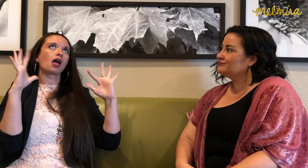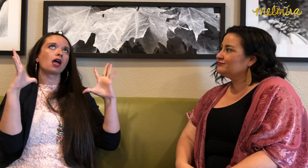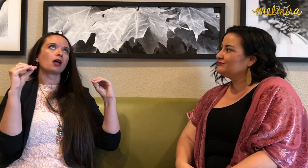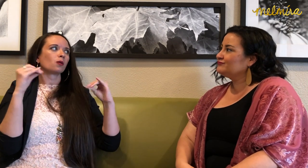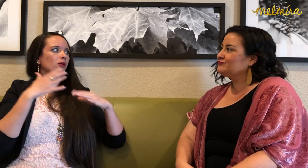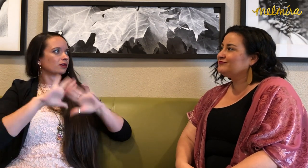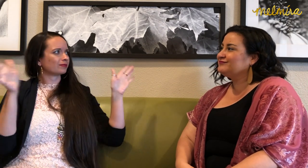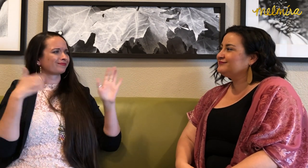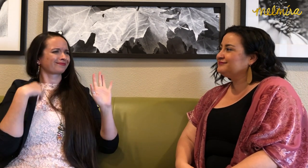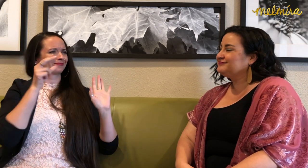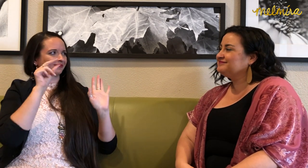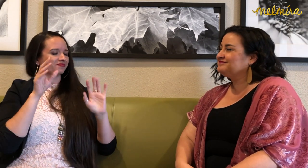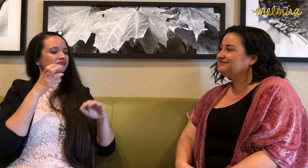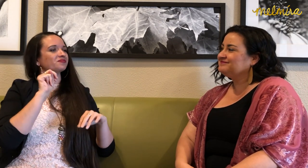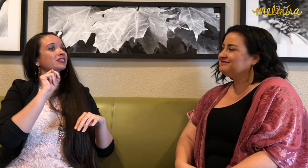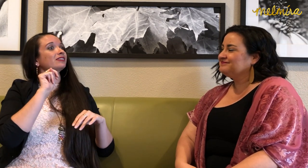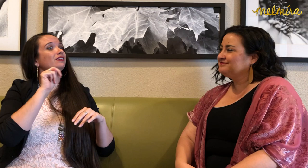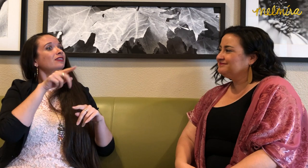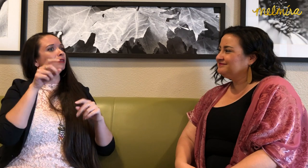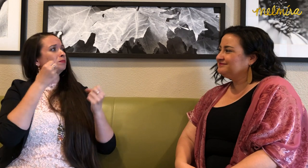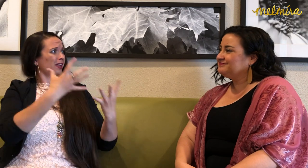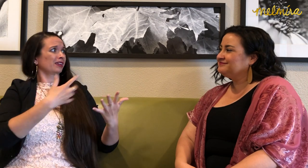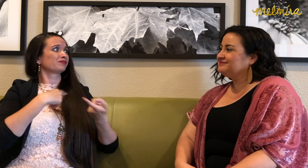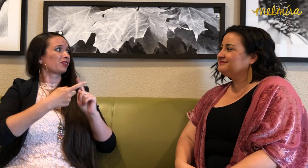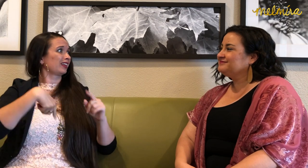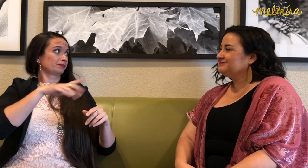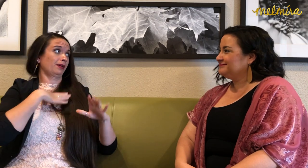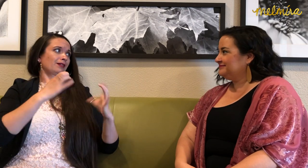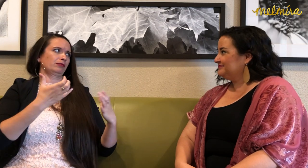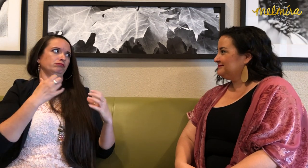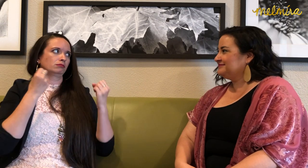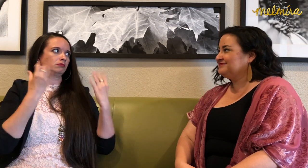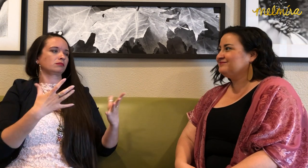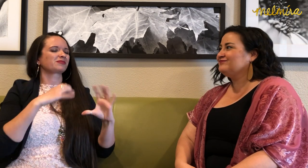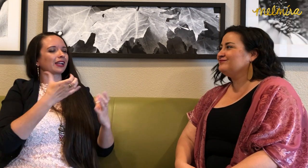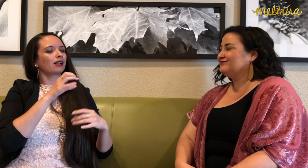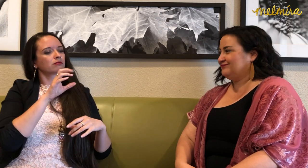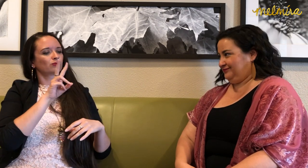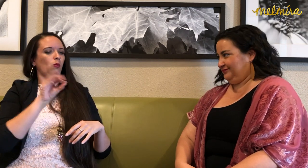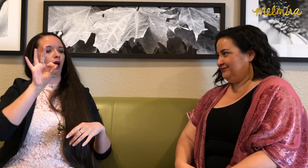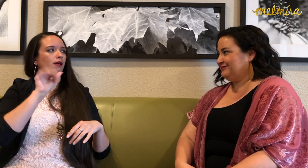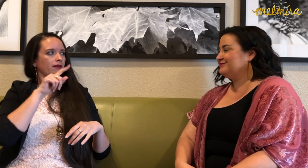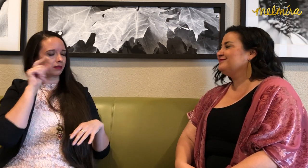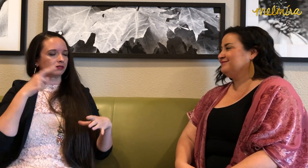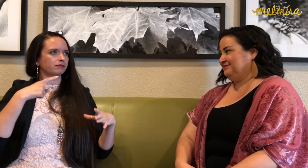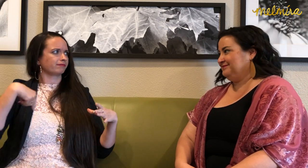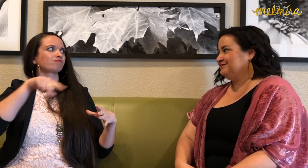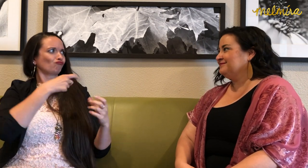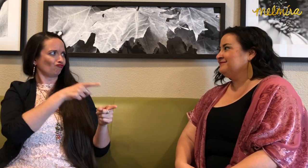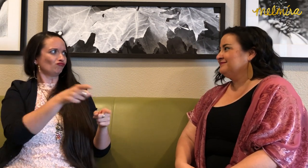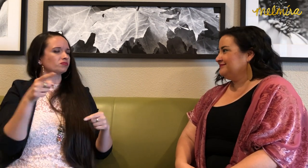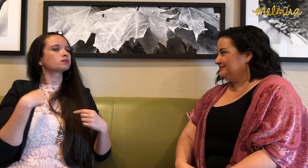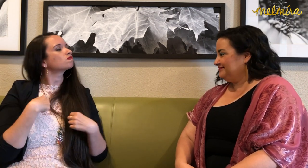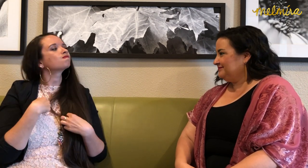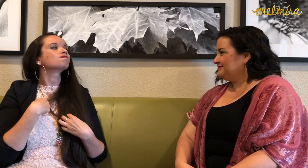I was strongly against the idea at first. Then many people in my class, Class of 2009, planned to.